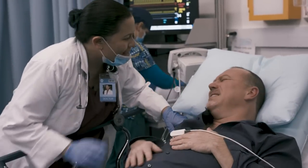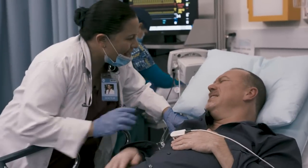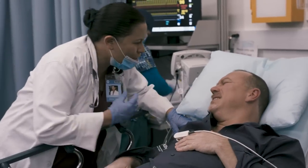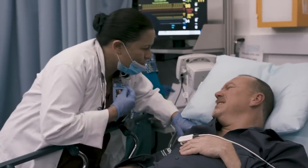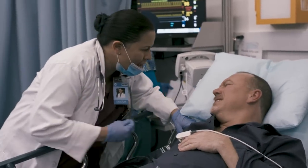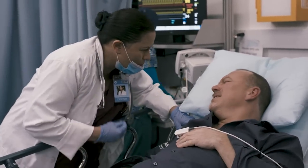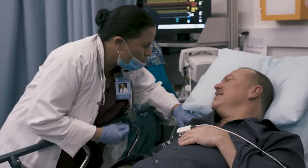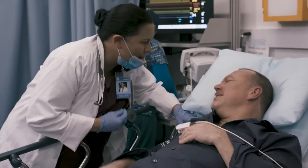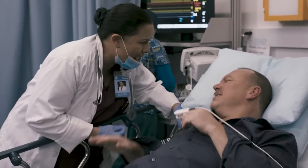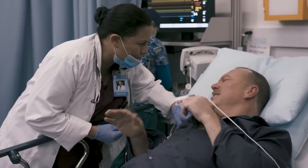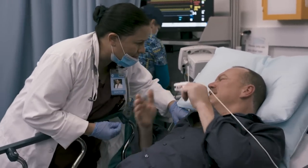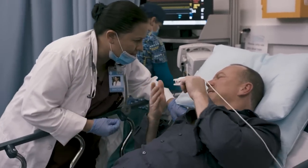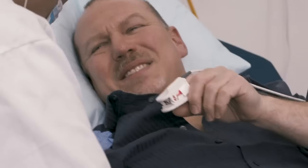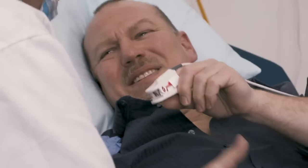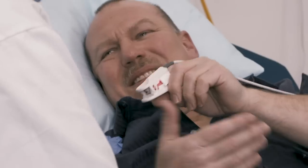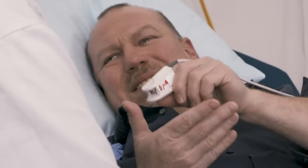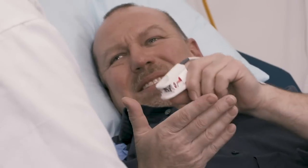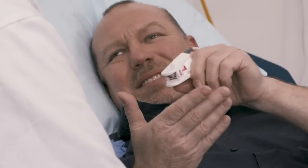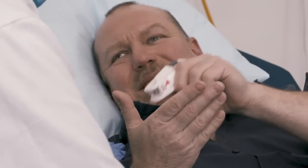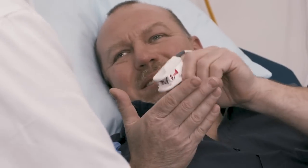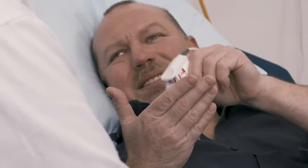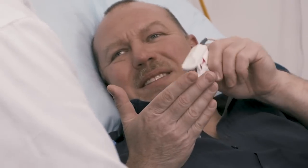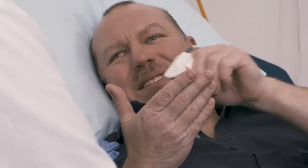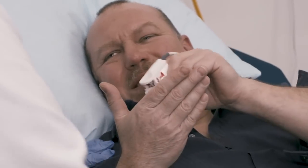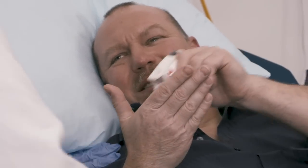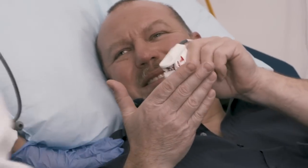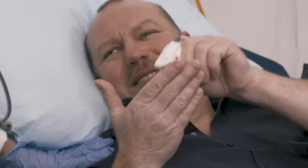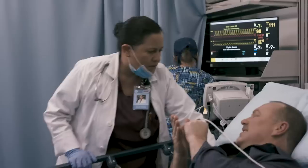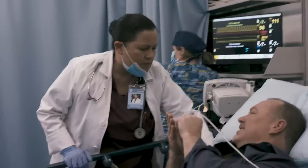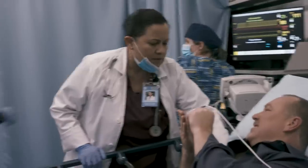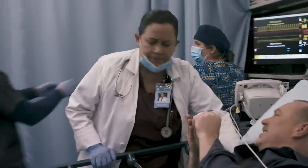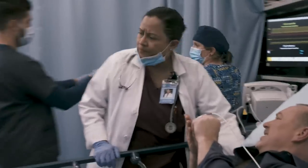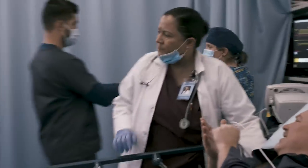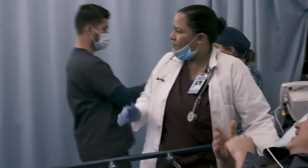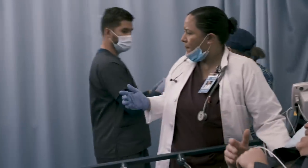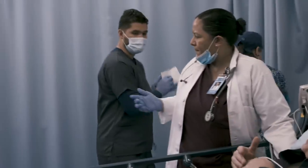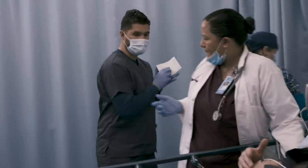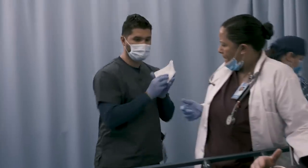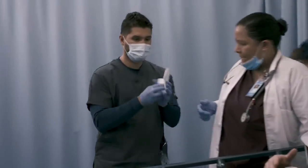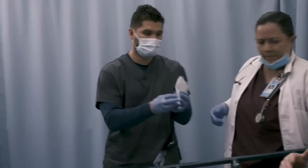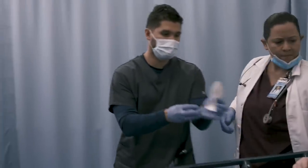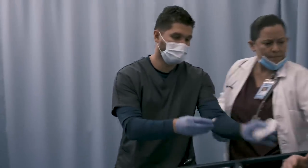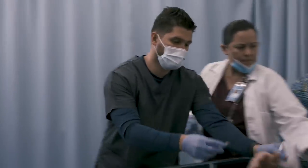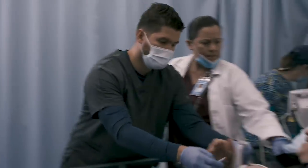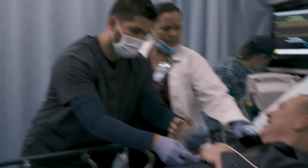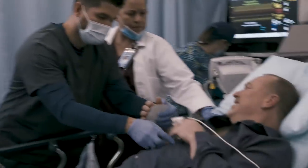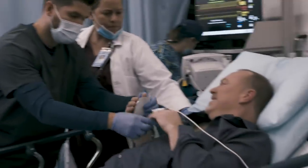Can you tell me what happened? Is there pen and paper around here? Yep, I got it. Here you go.